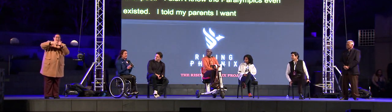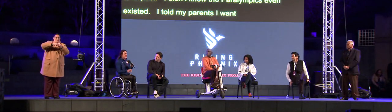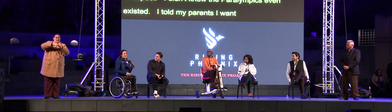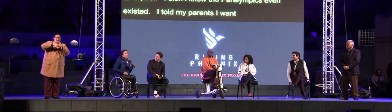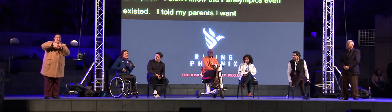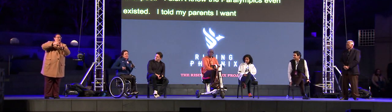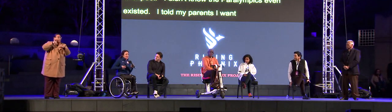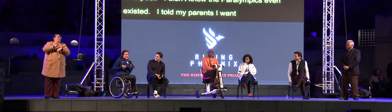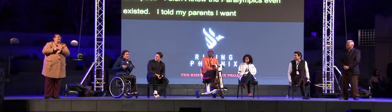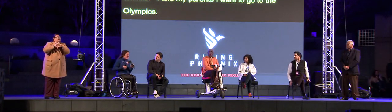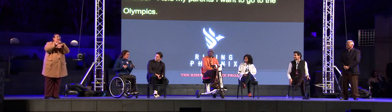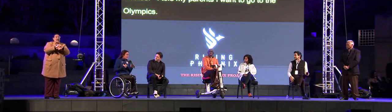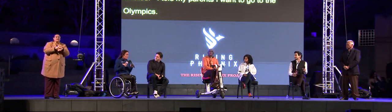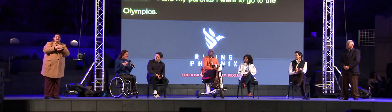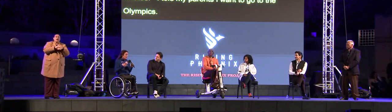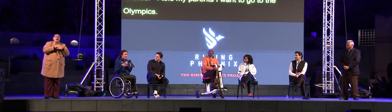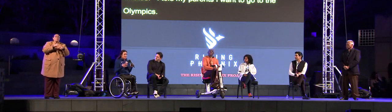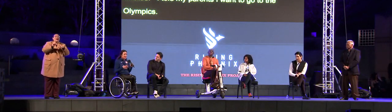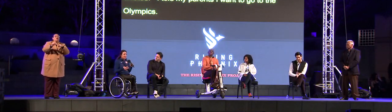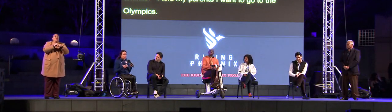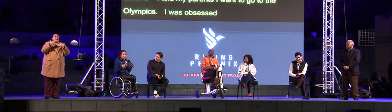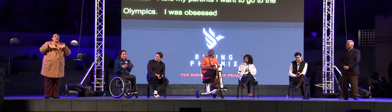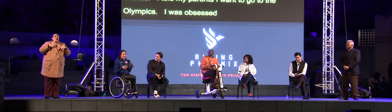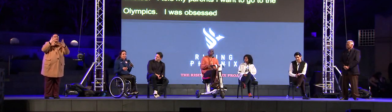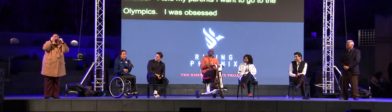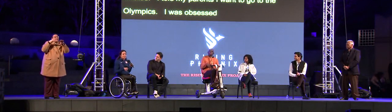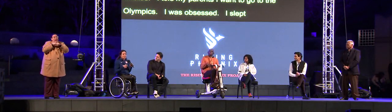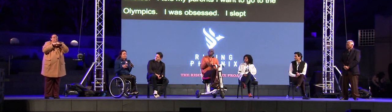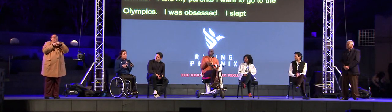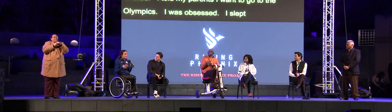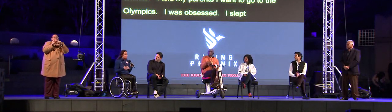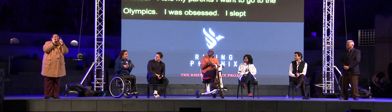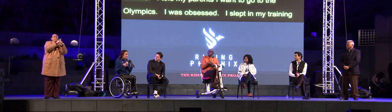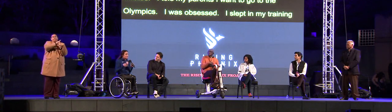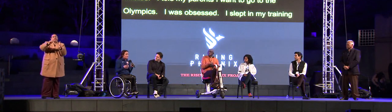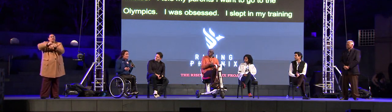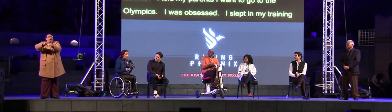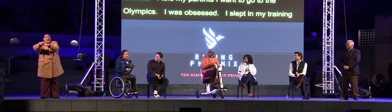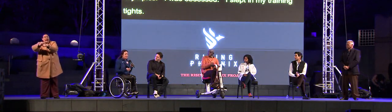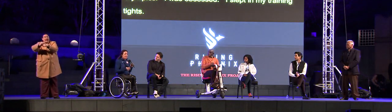Like I slept in my training tights to go wake up and train, and I would come home from school and go training.